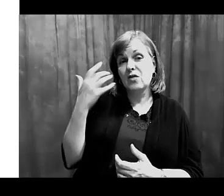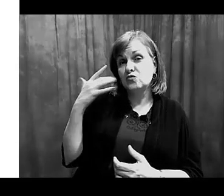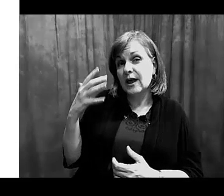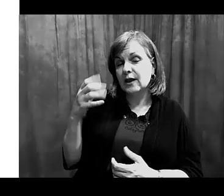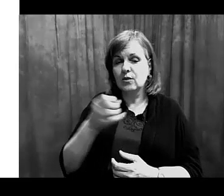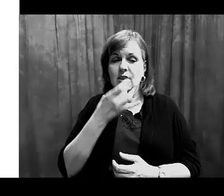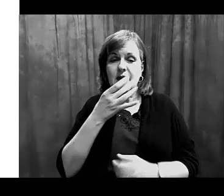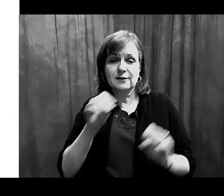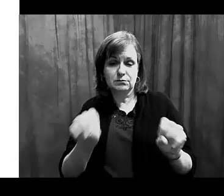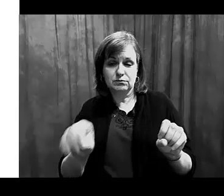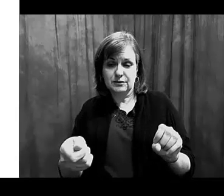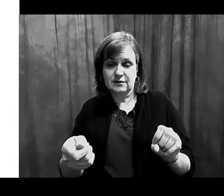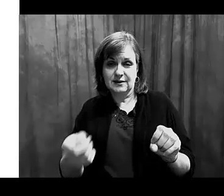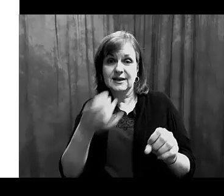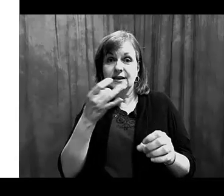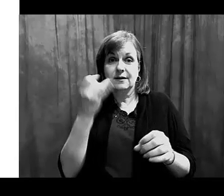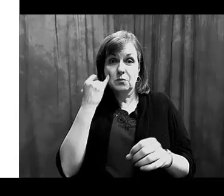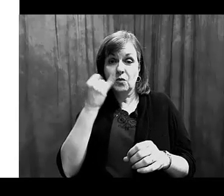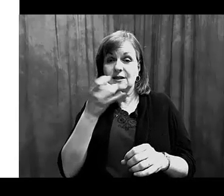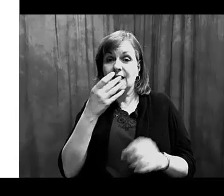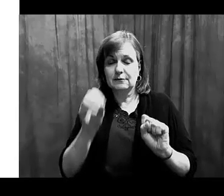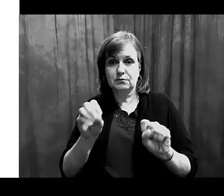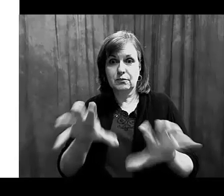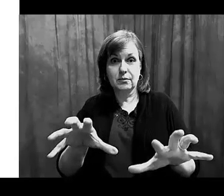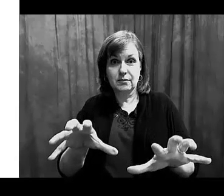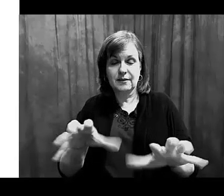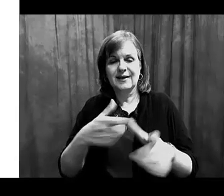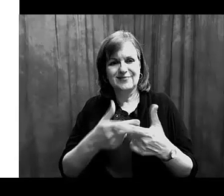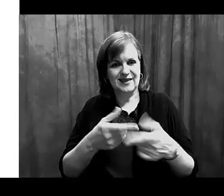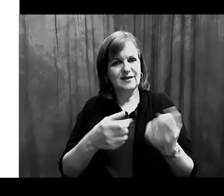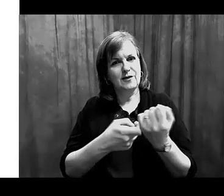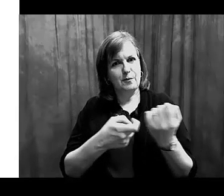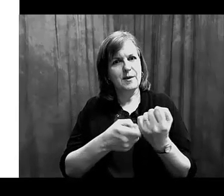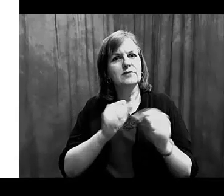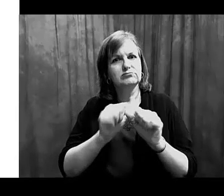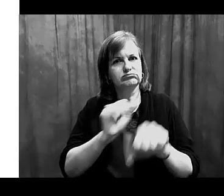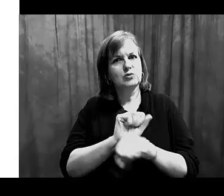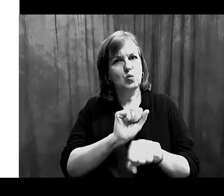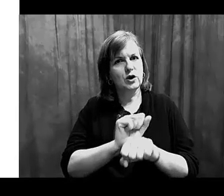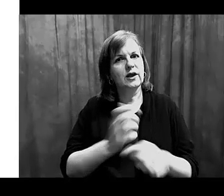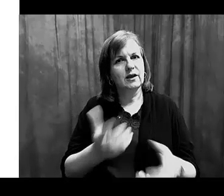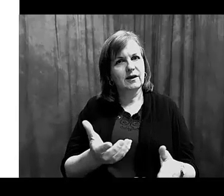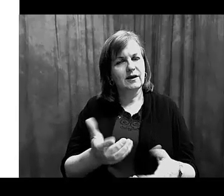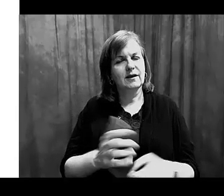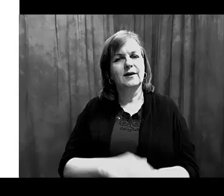well see if the radio and the lights come on if they come on your batteries good !